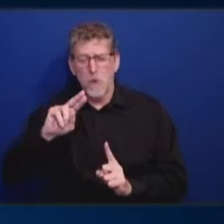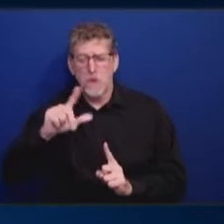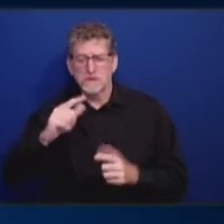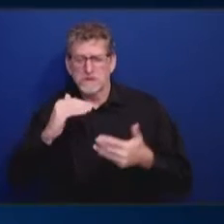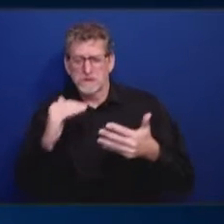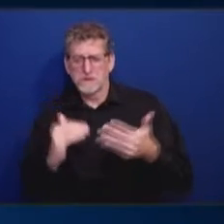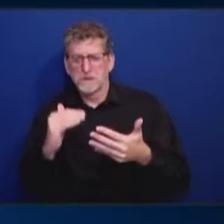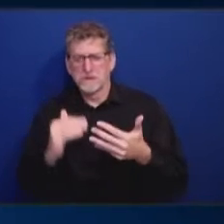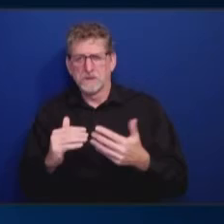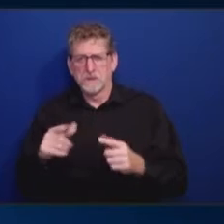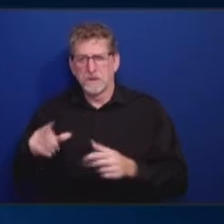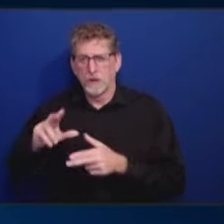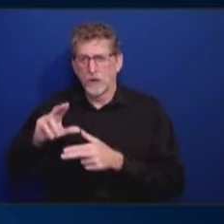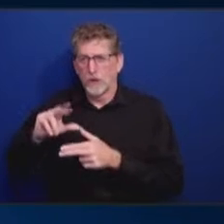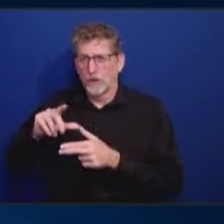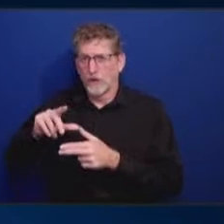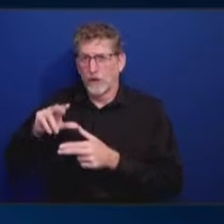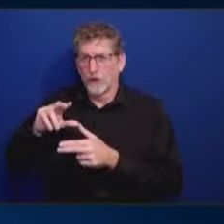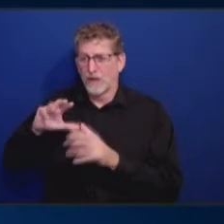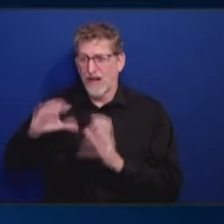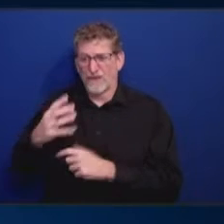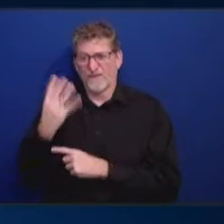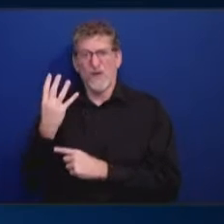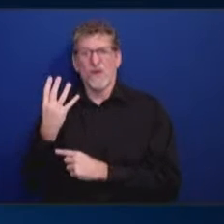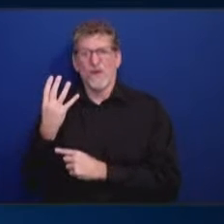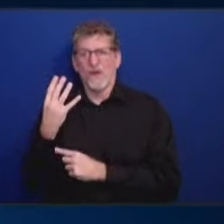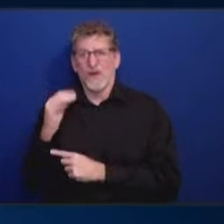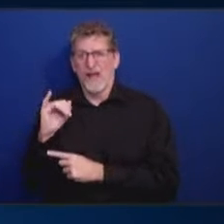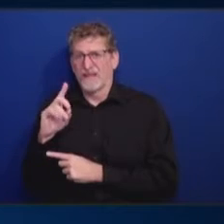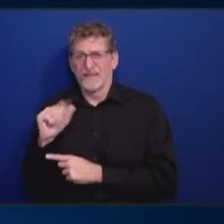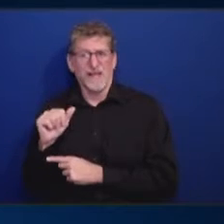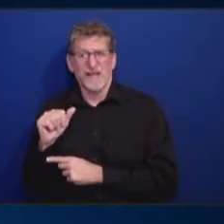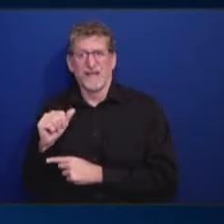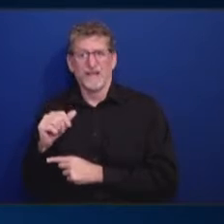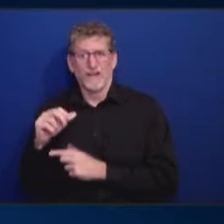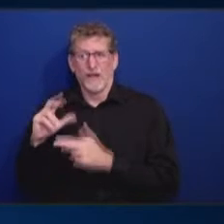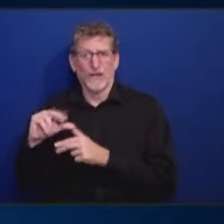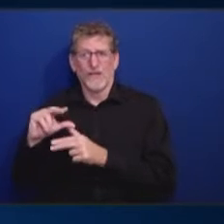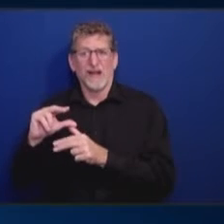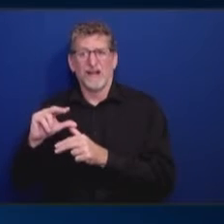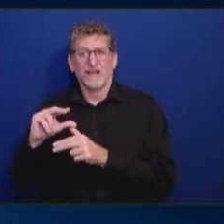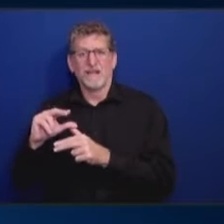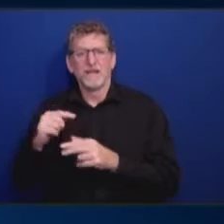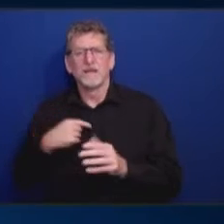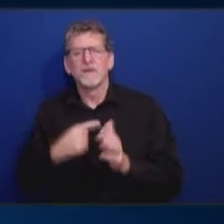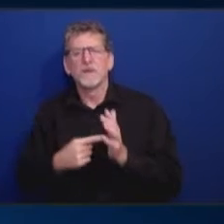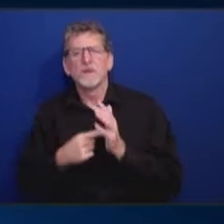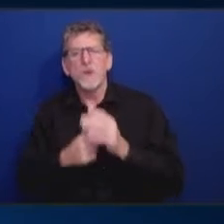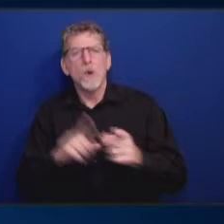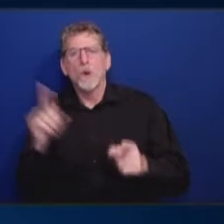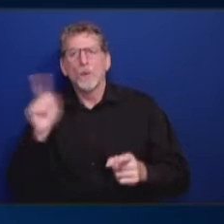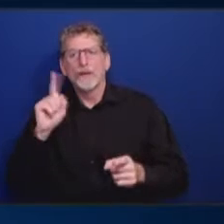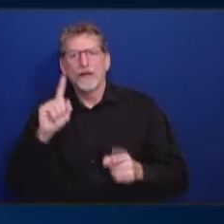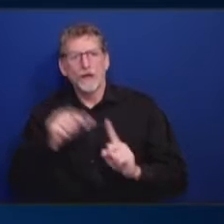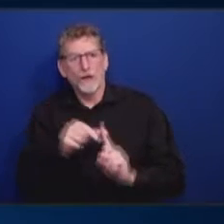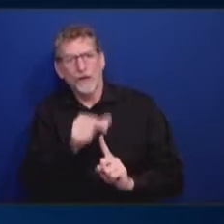And I'm showing its path, because wherever that path was, there are communities